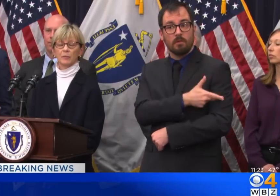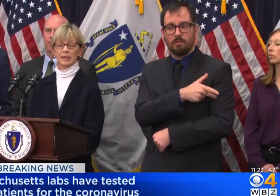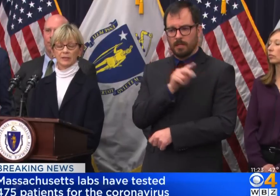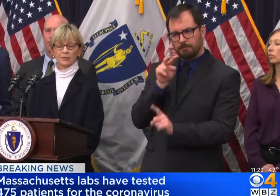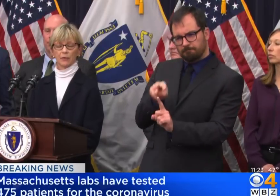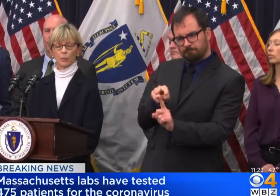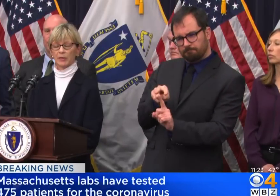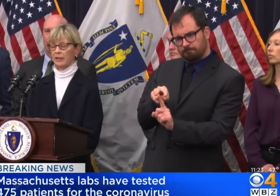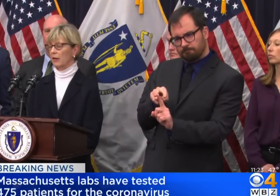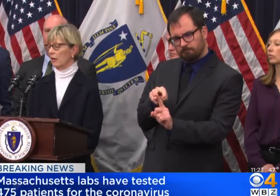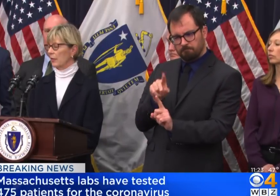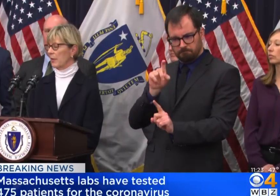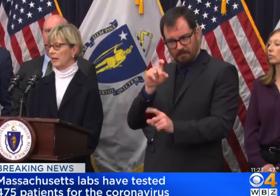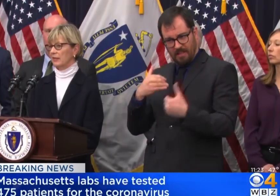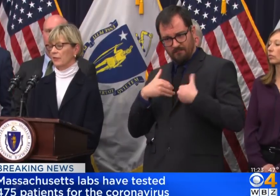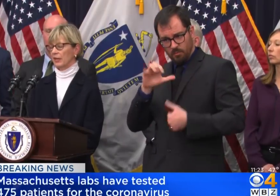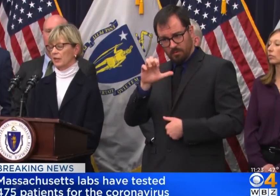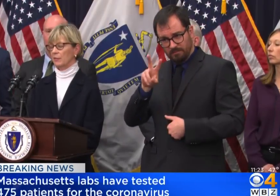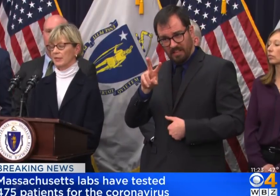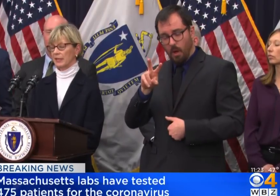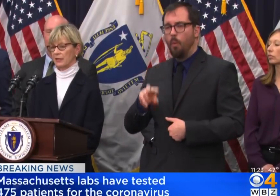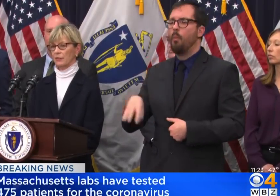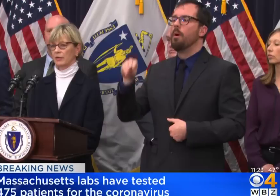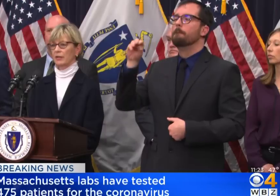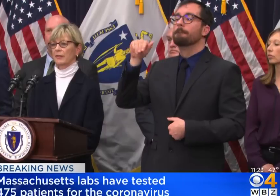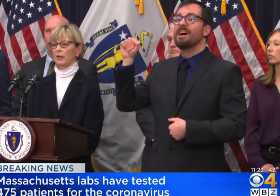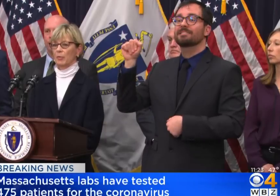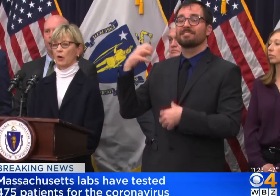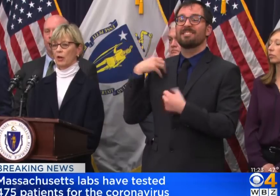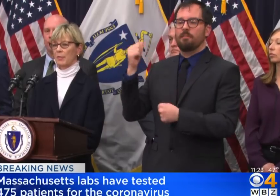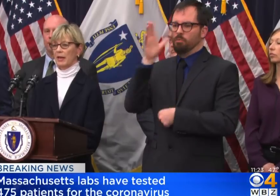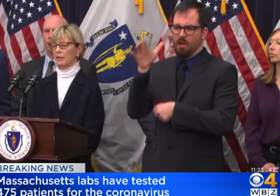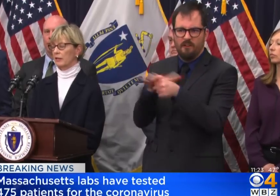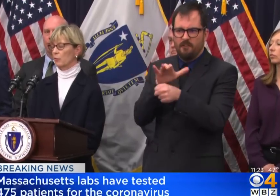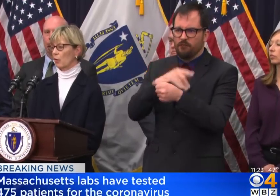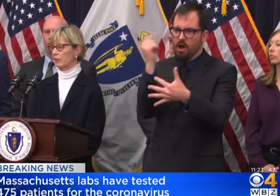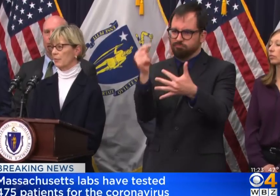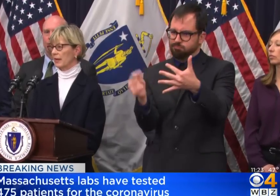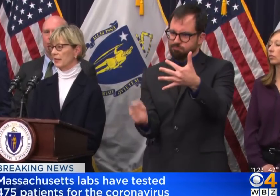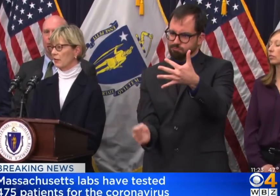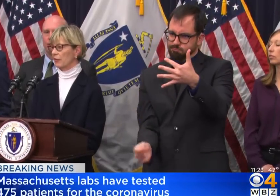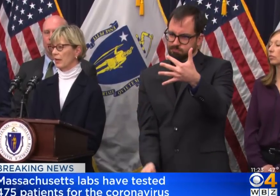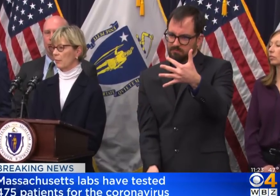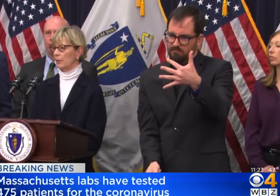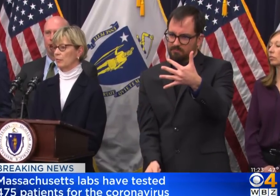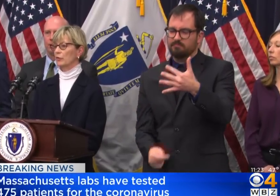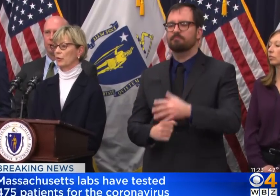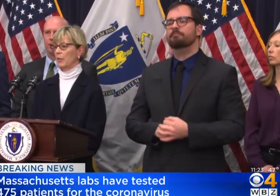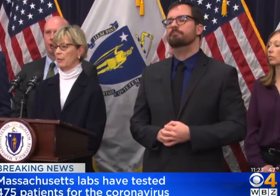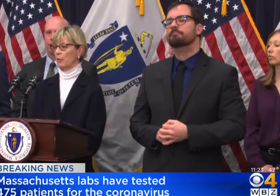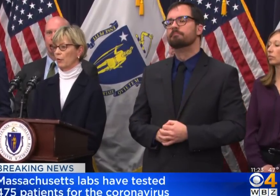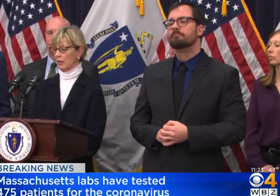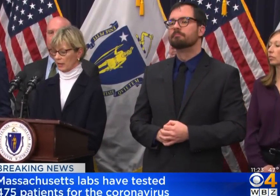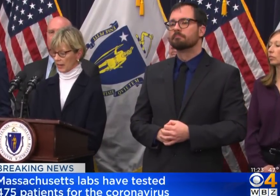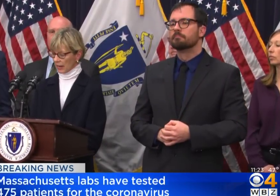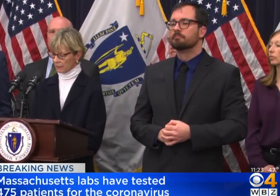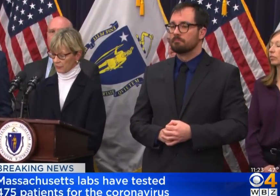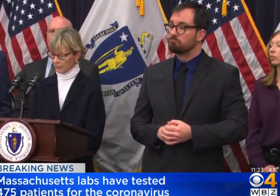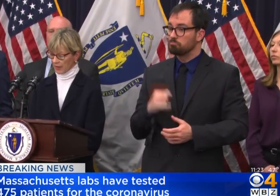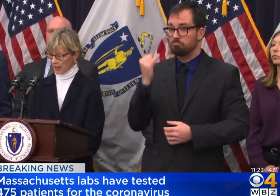PRESUMPTIONIVE ELIGIBILITY FOR ANYONE SUSPECTED BY A PROVIDER FOR COVID-19. IF THEY MEET VERBALLY THE MASS